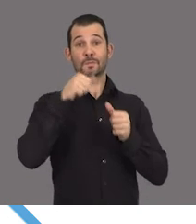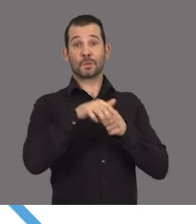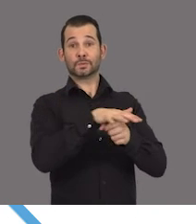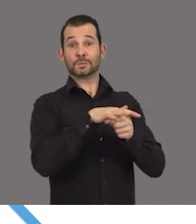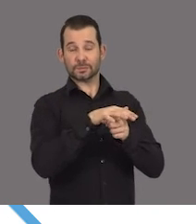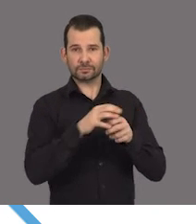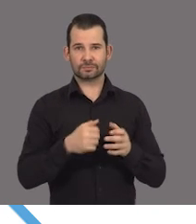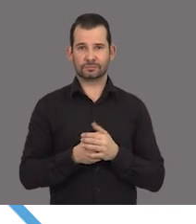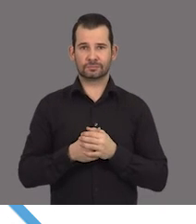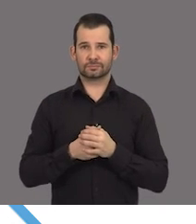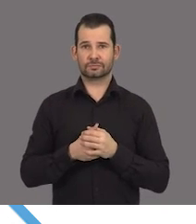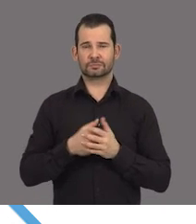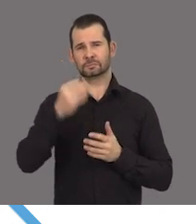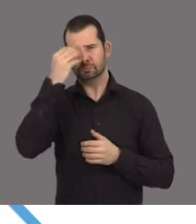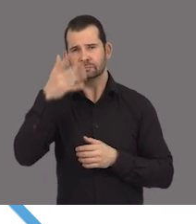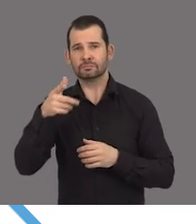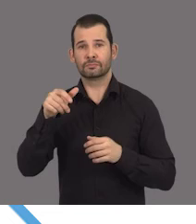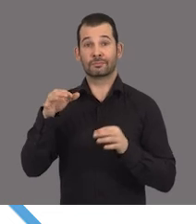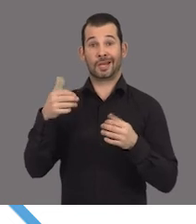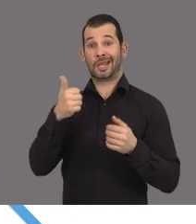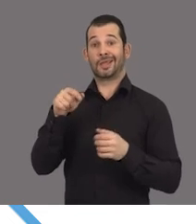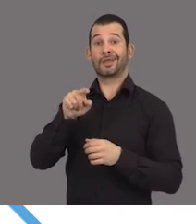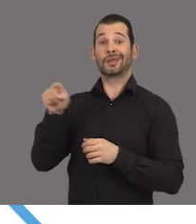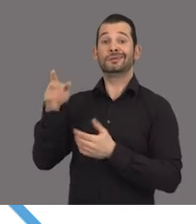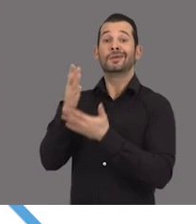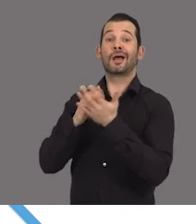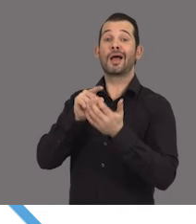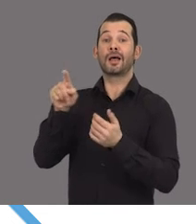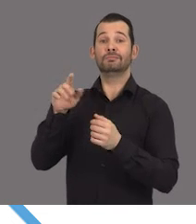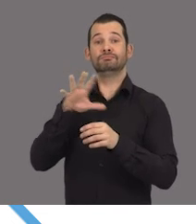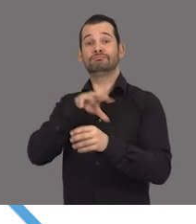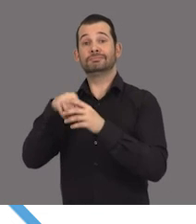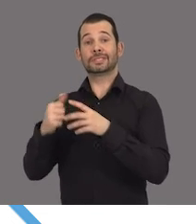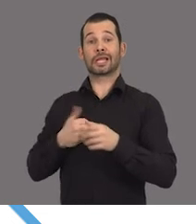Please note that participating Canada Post locations may charge a service fee.